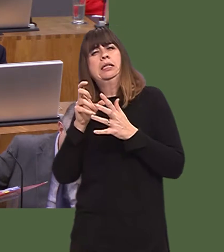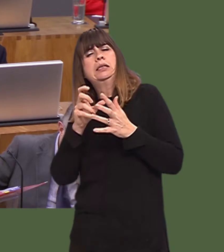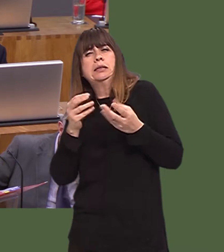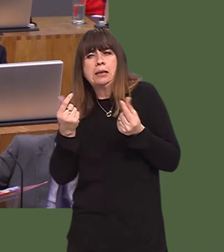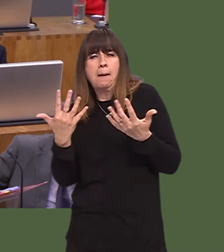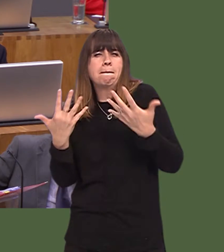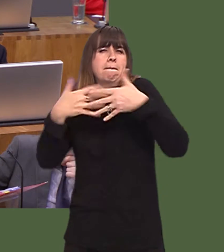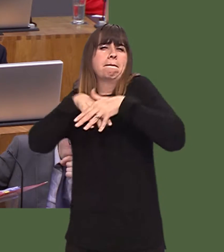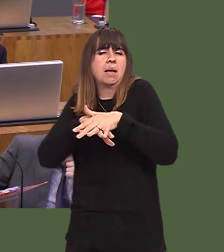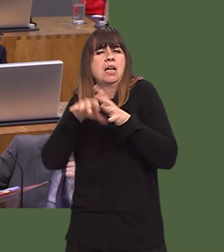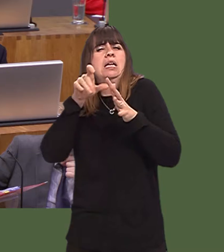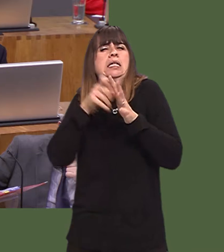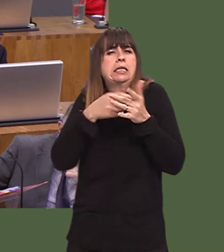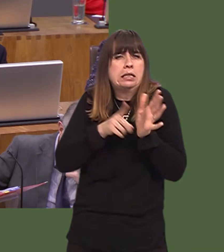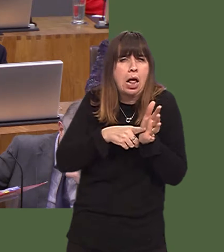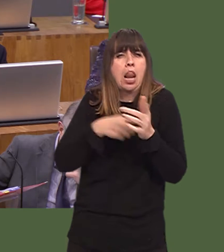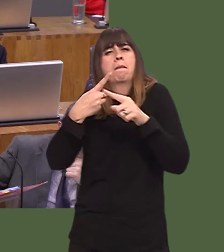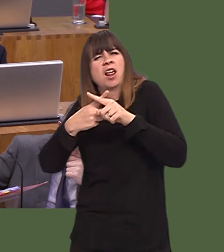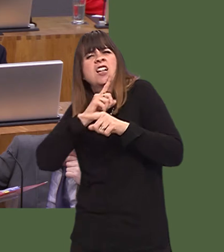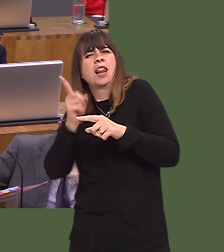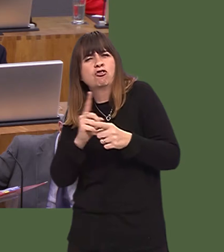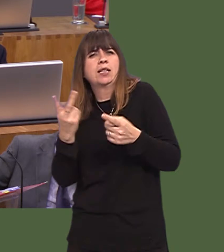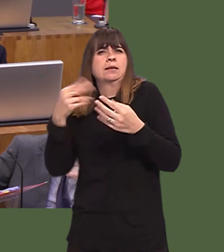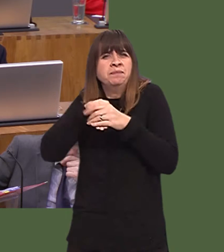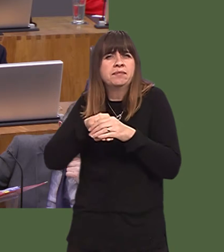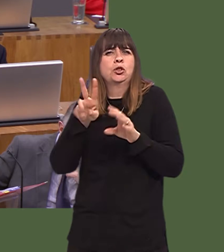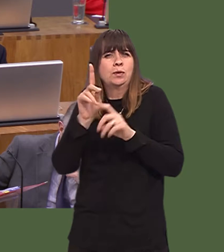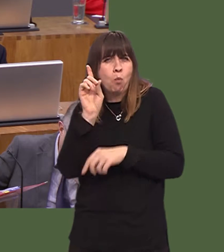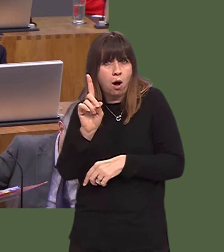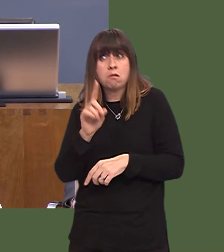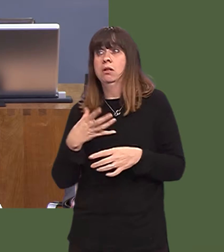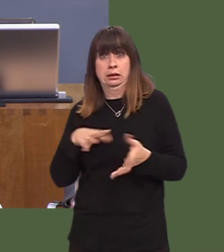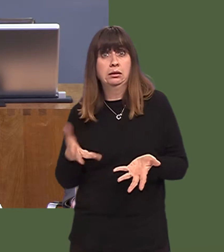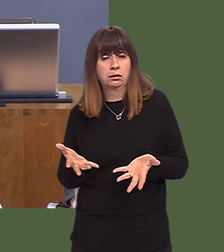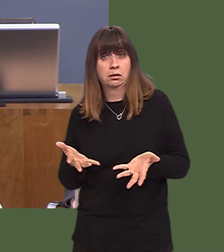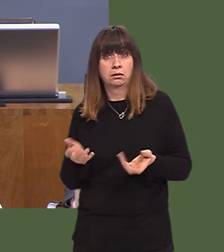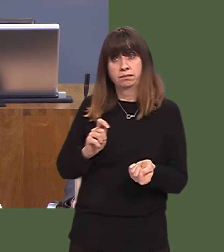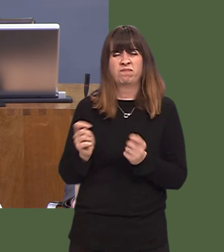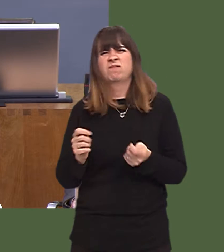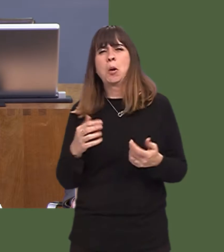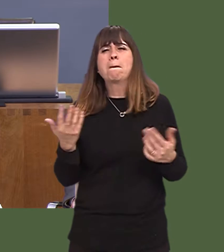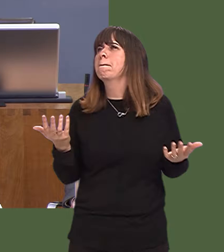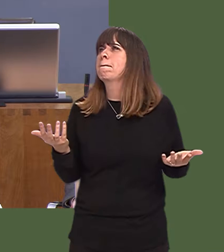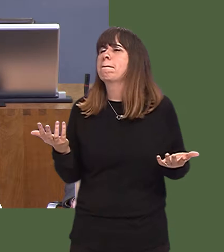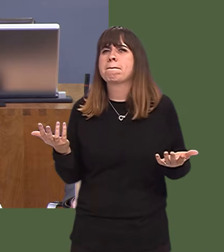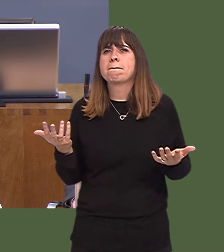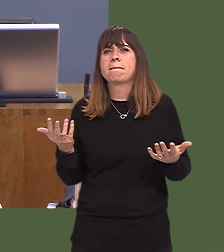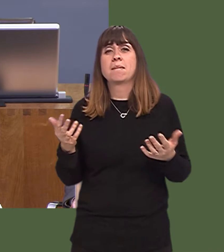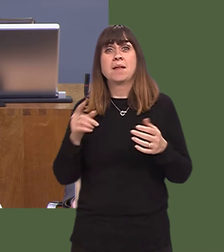But, we have to make sure that that electrification is taken through. [Interruption.] They wonít get orderedó. The franchise is part of the negotiation.